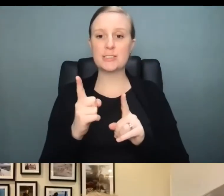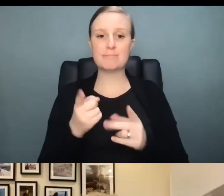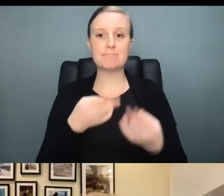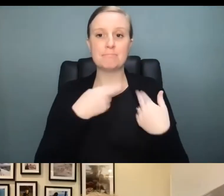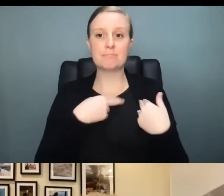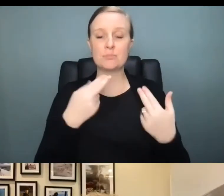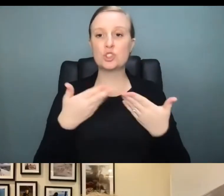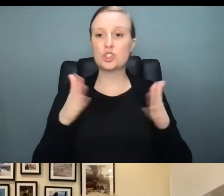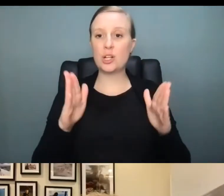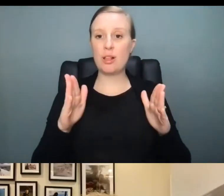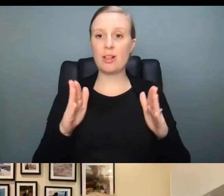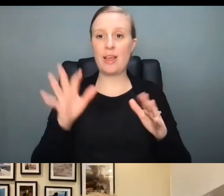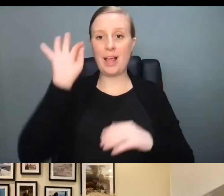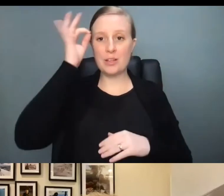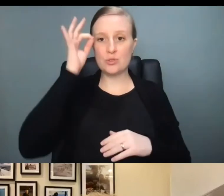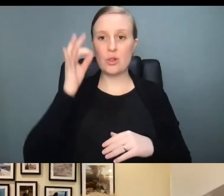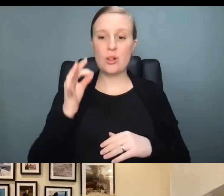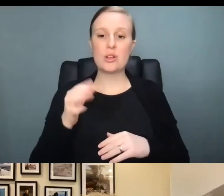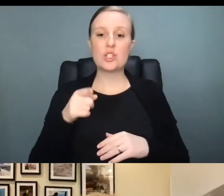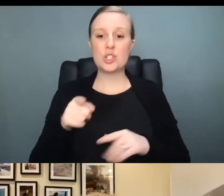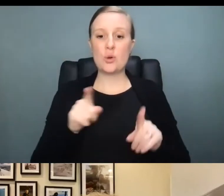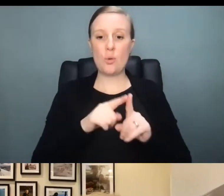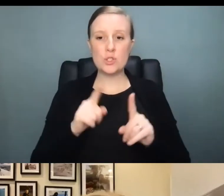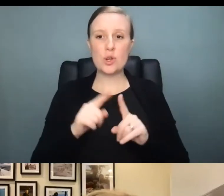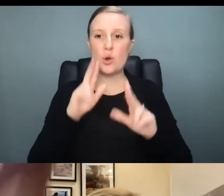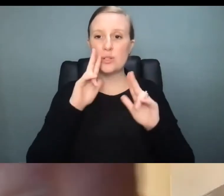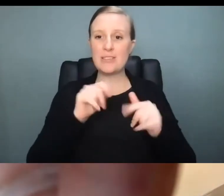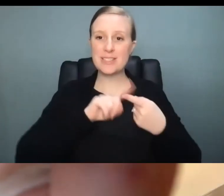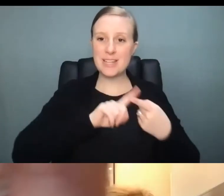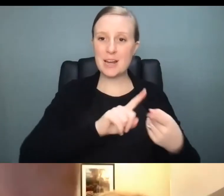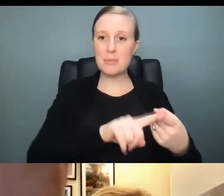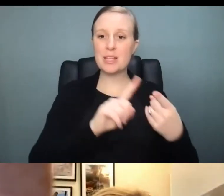Sustainability, External Affairs and Legal. So Lyndall - across you to make a few comments.